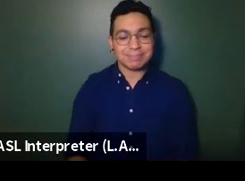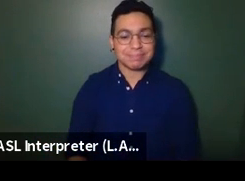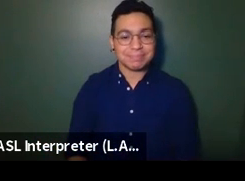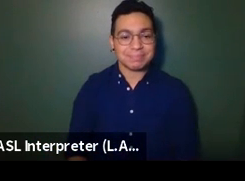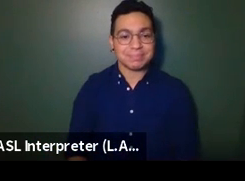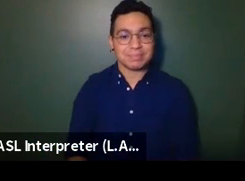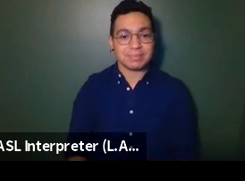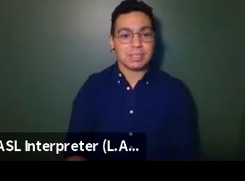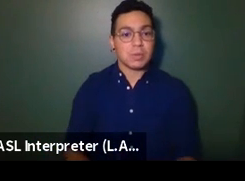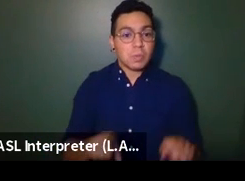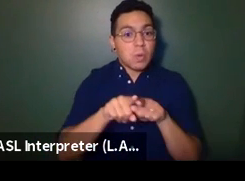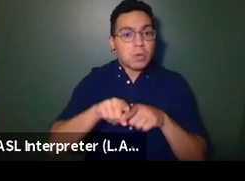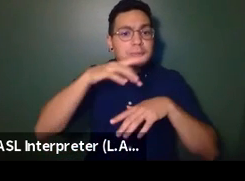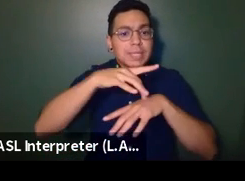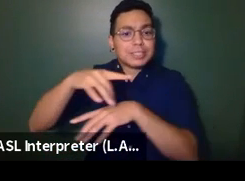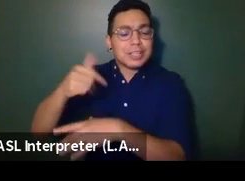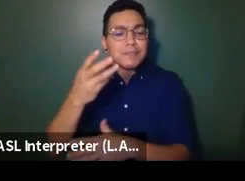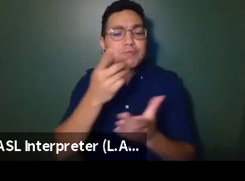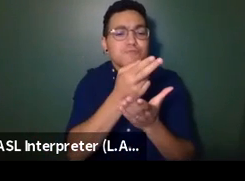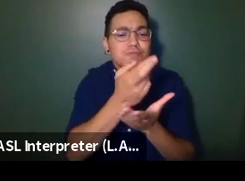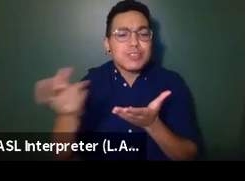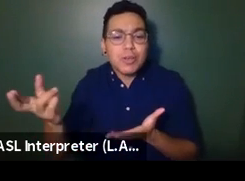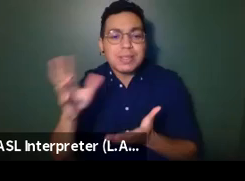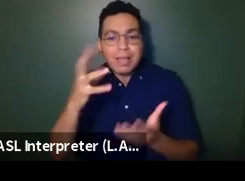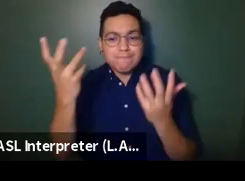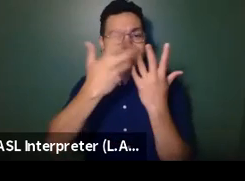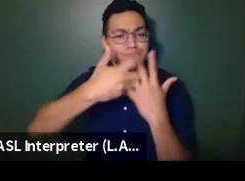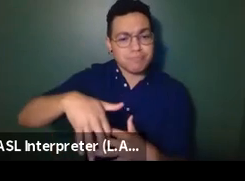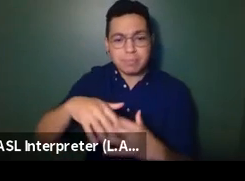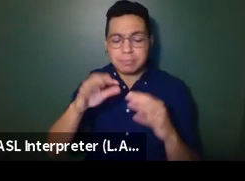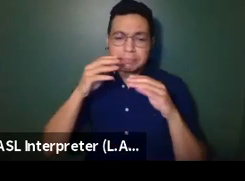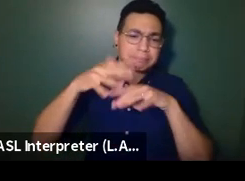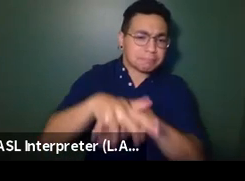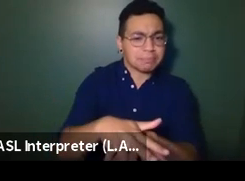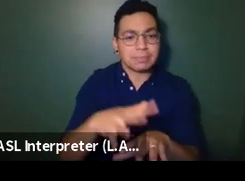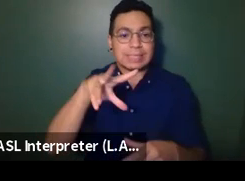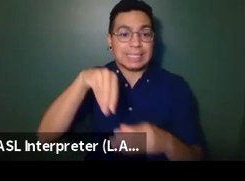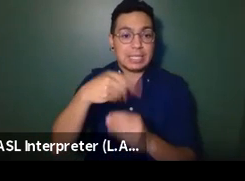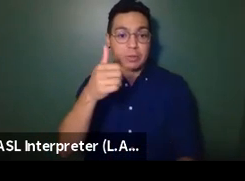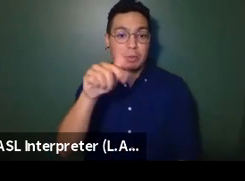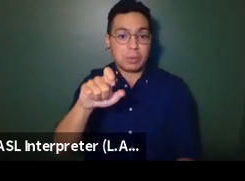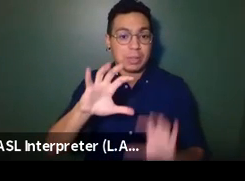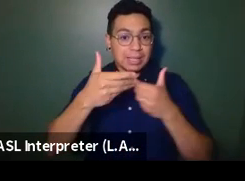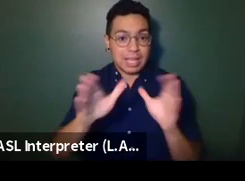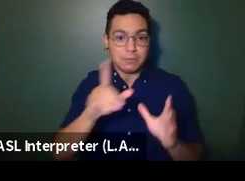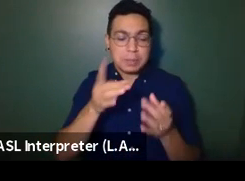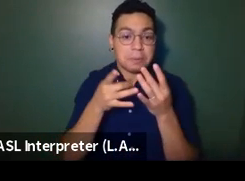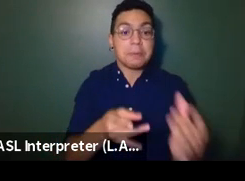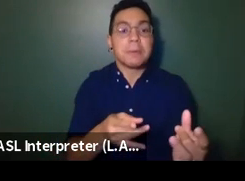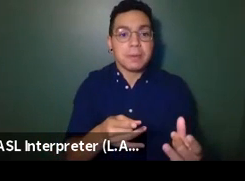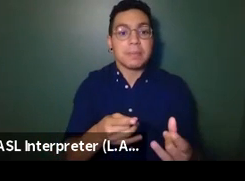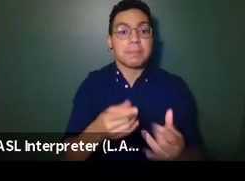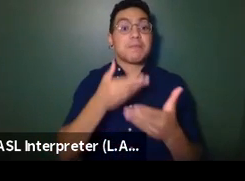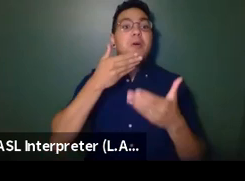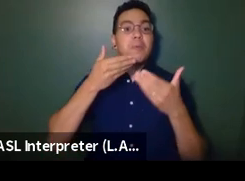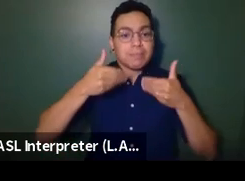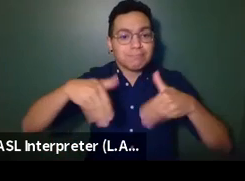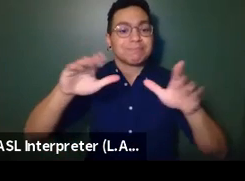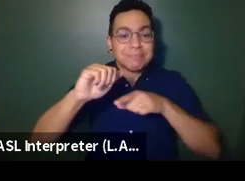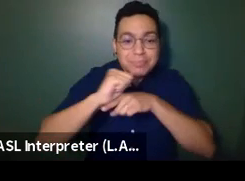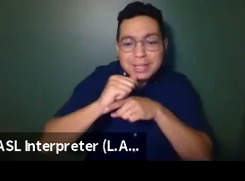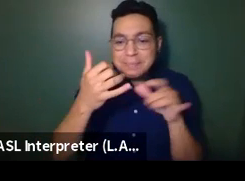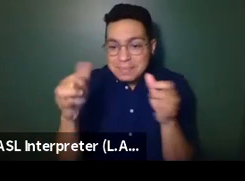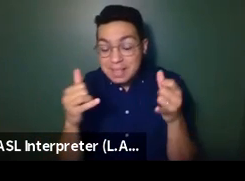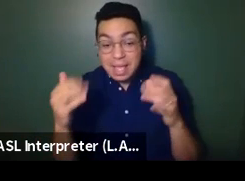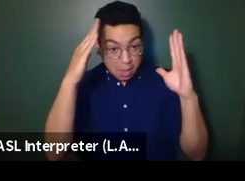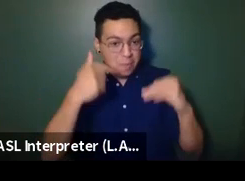Katherine Livick - ESD 112: touch on some resources that integrate with Google Classroom before we send you off to practice and hopefully play a little bit more. And hopefully you got a chance to do that last night as well.